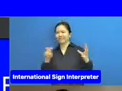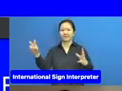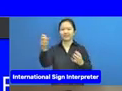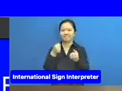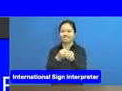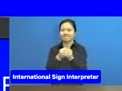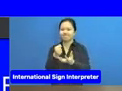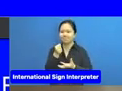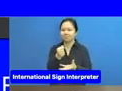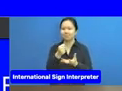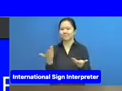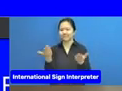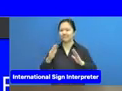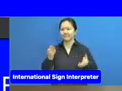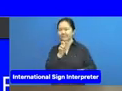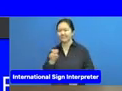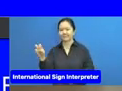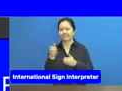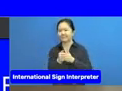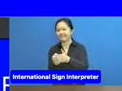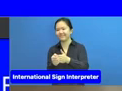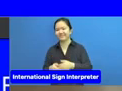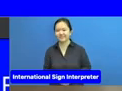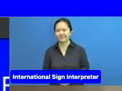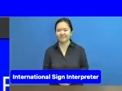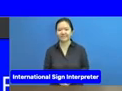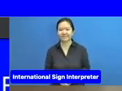you can consult the document, Frequently Asked Questions